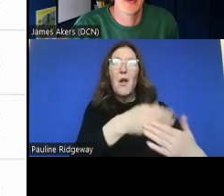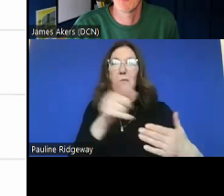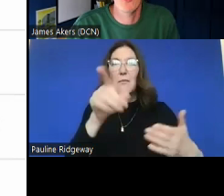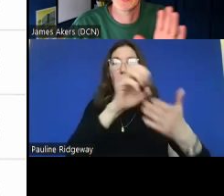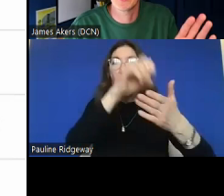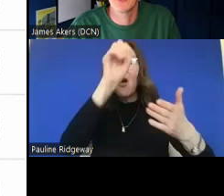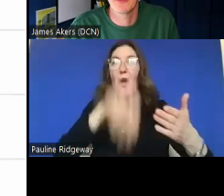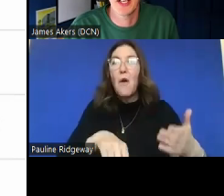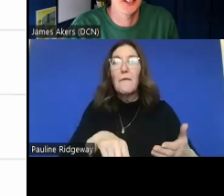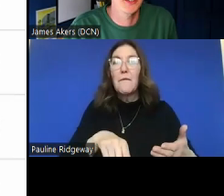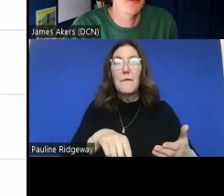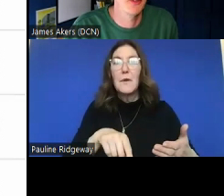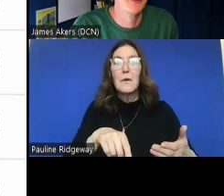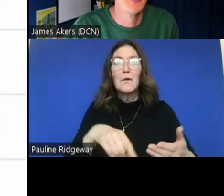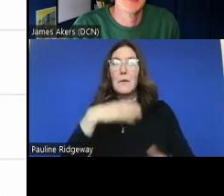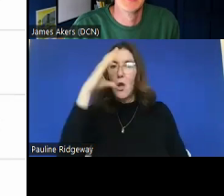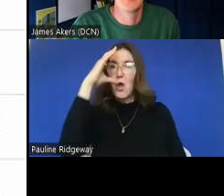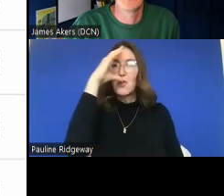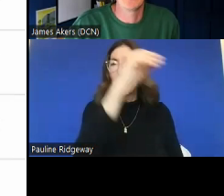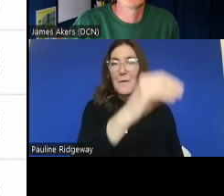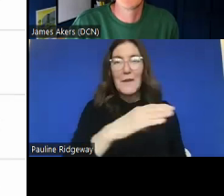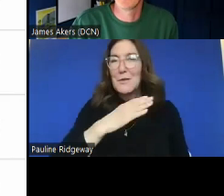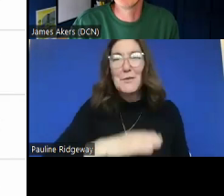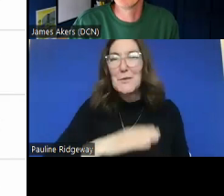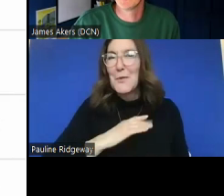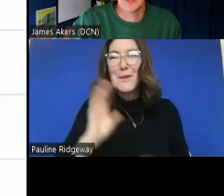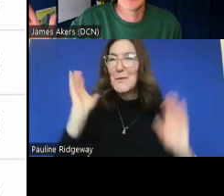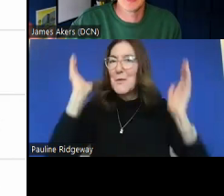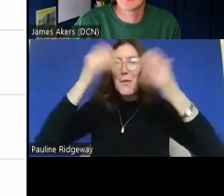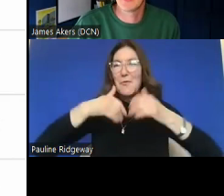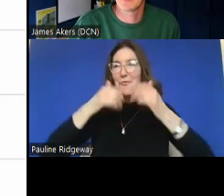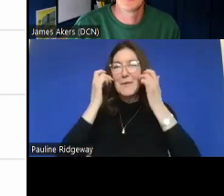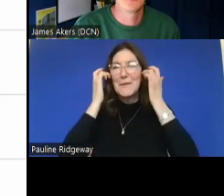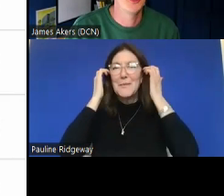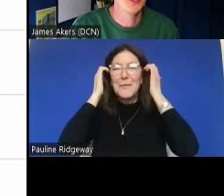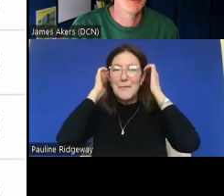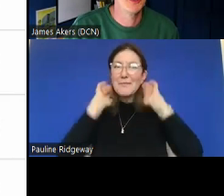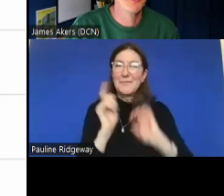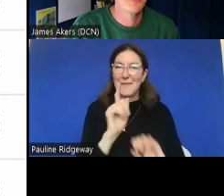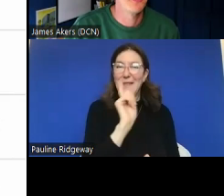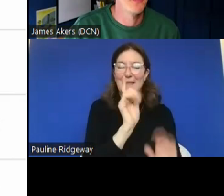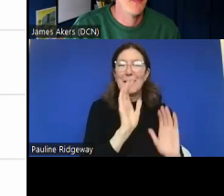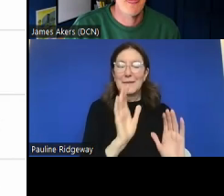They won't get a notification, so don't worry. Yes, that's the add users button.